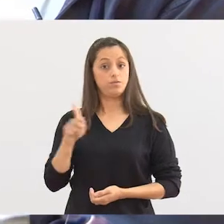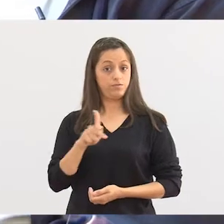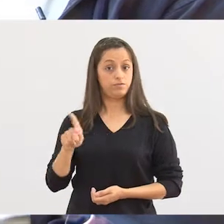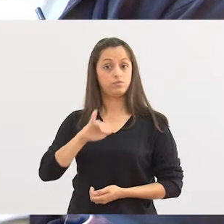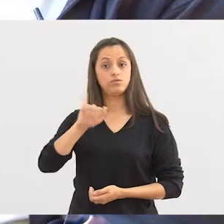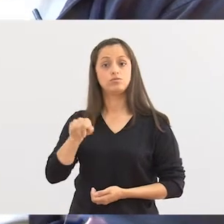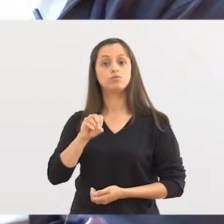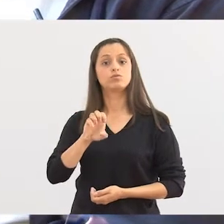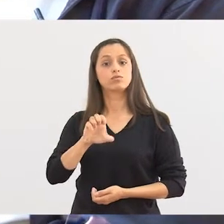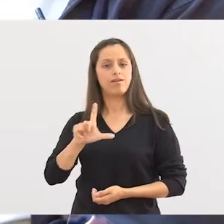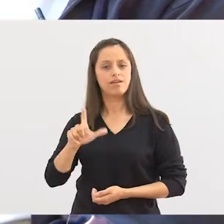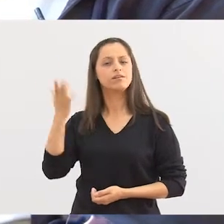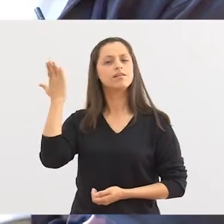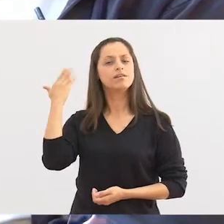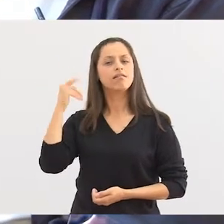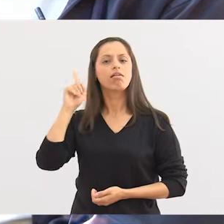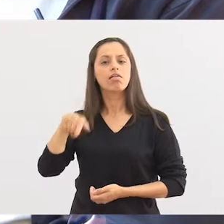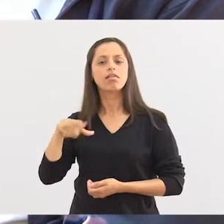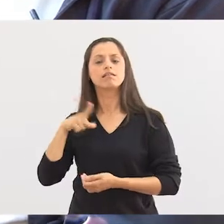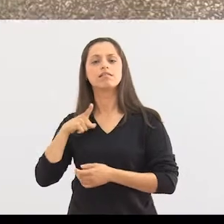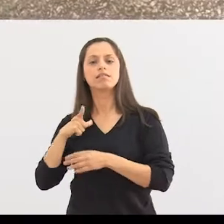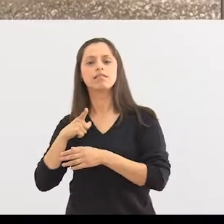Professor Joel, who at the time was Proap’s pro-rector,